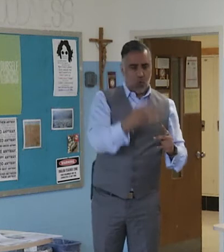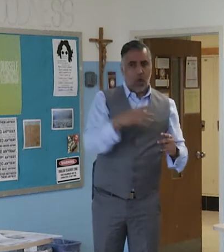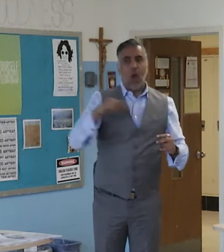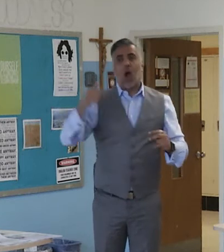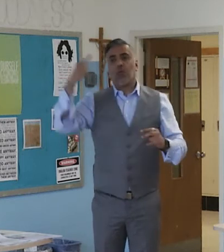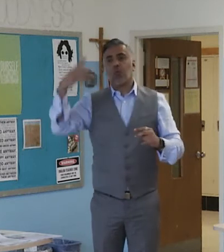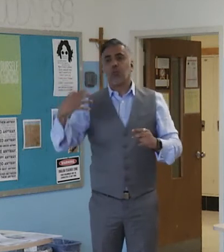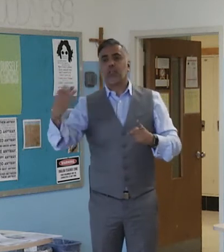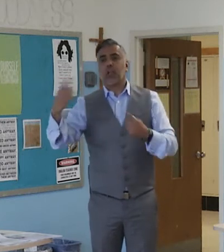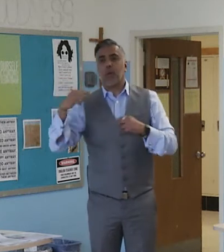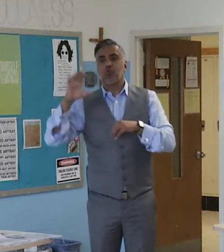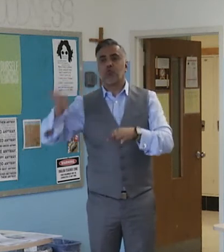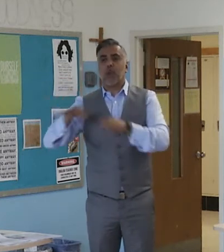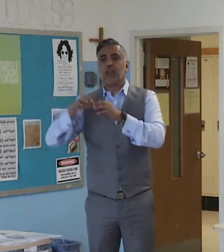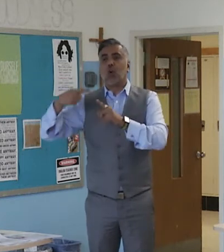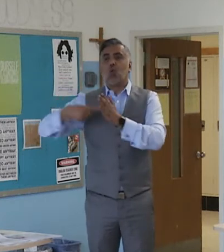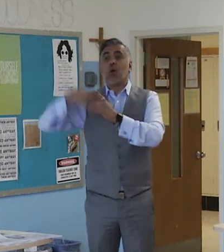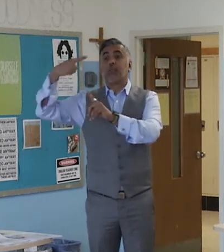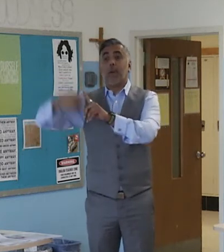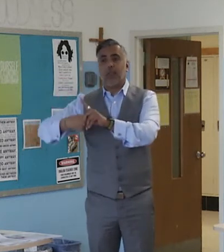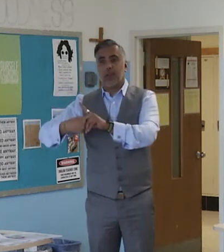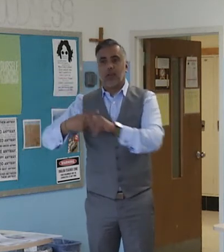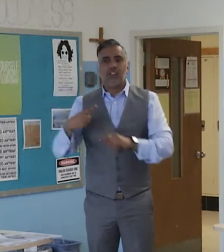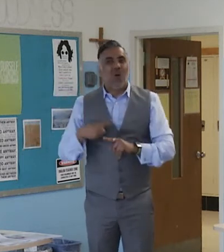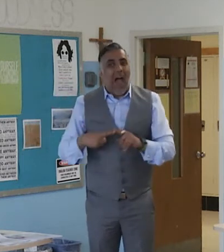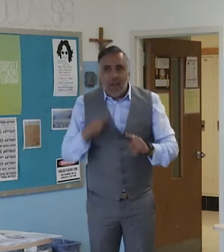Mass at least once a month. So half of the Catholics never show up, pretty much.